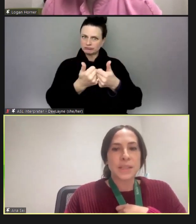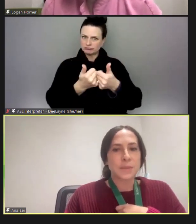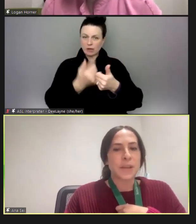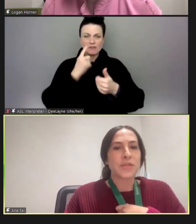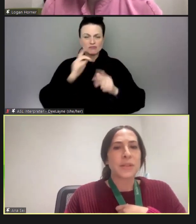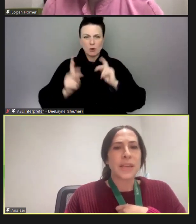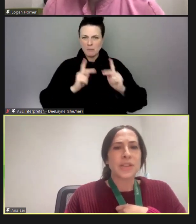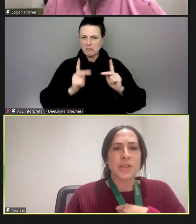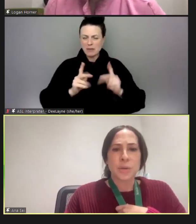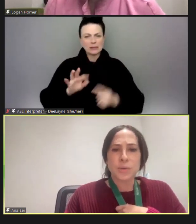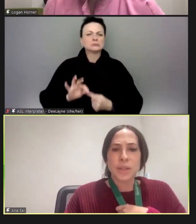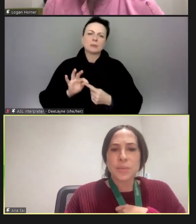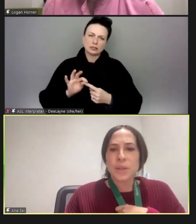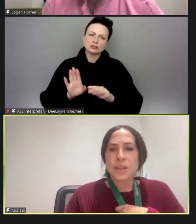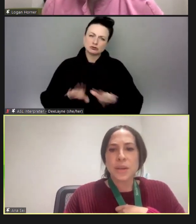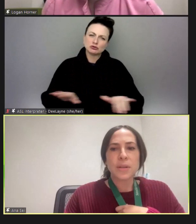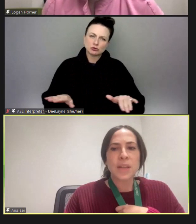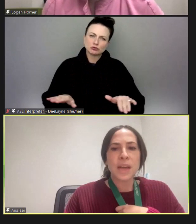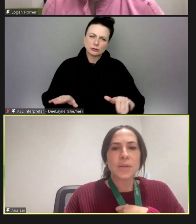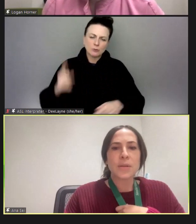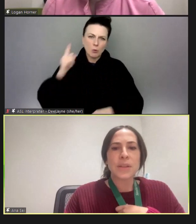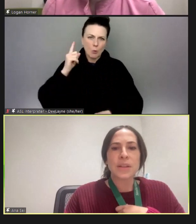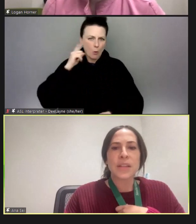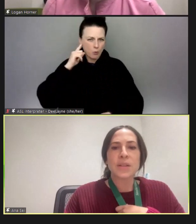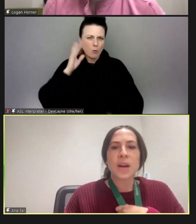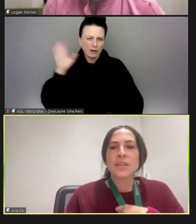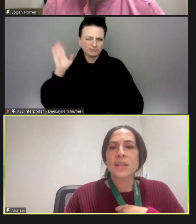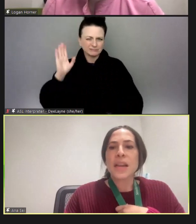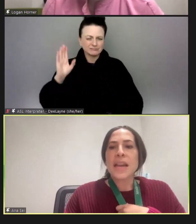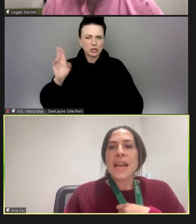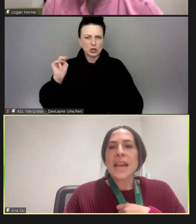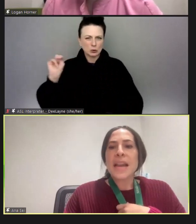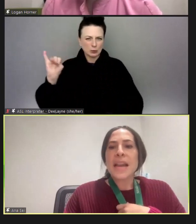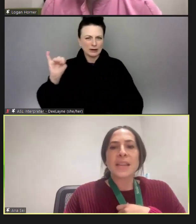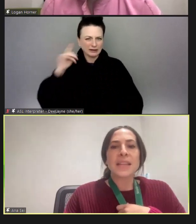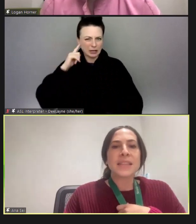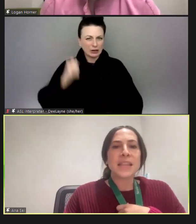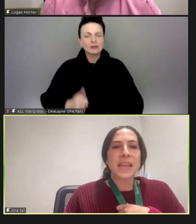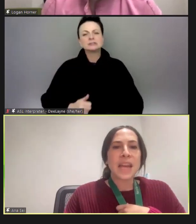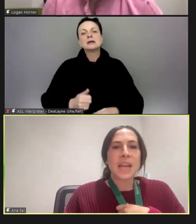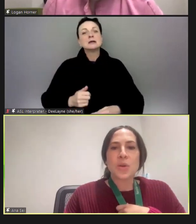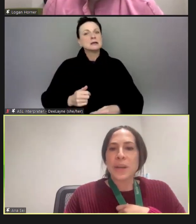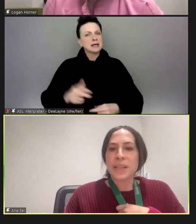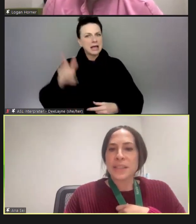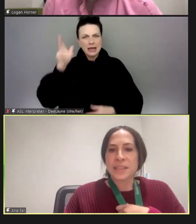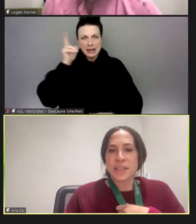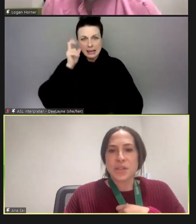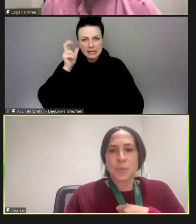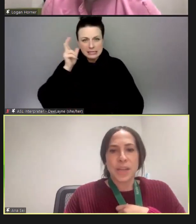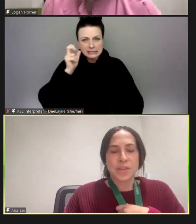especially children with a unilateral